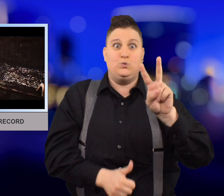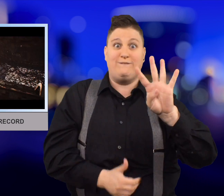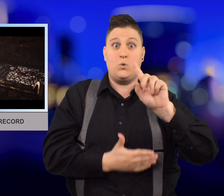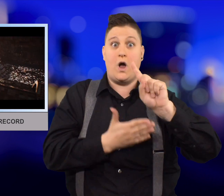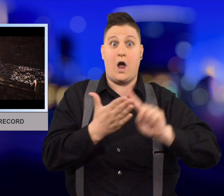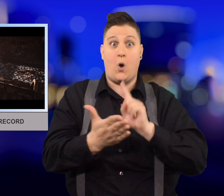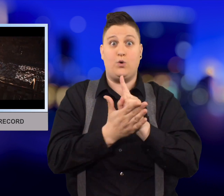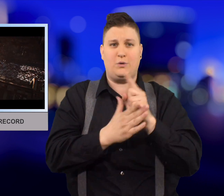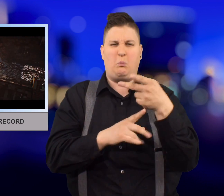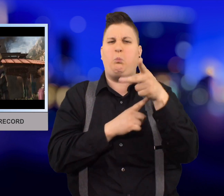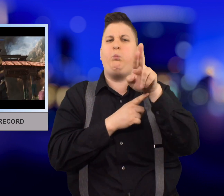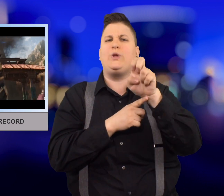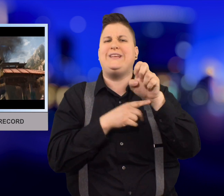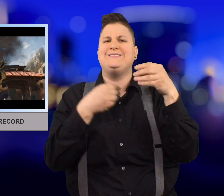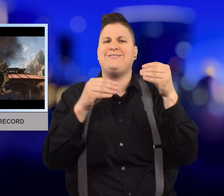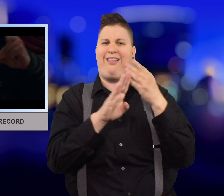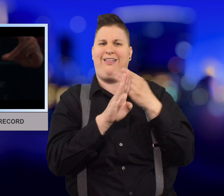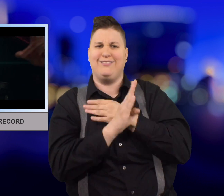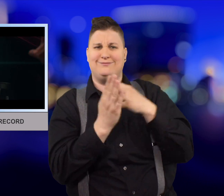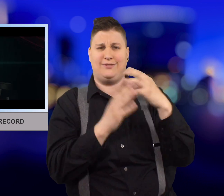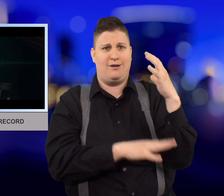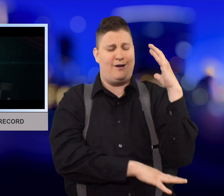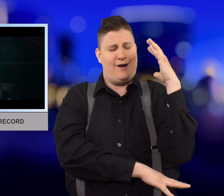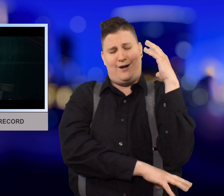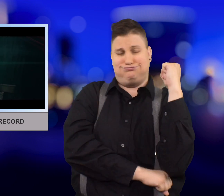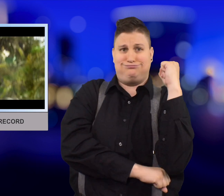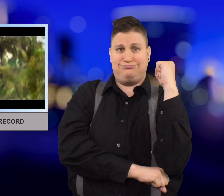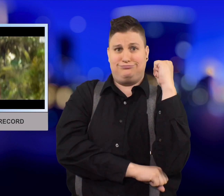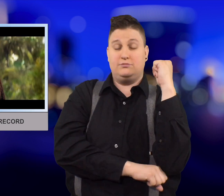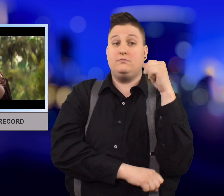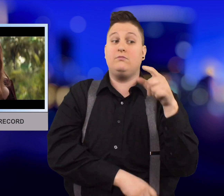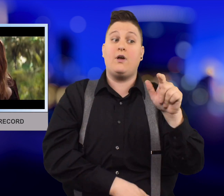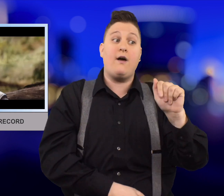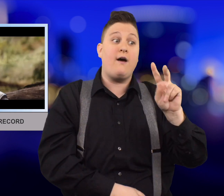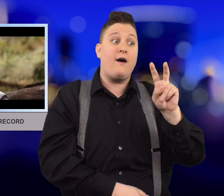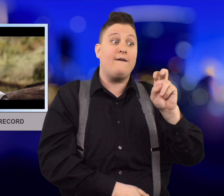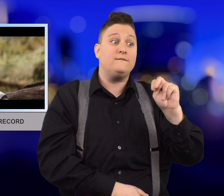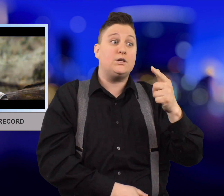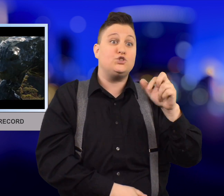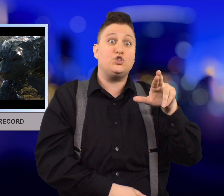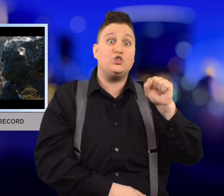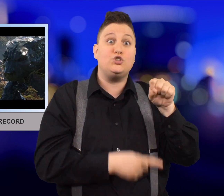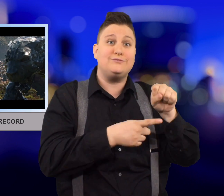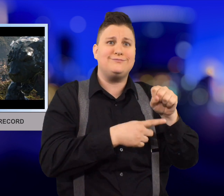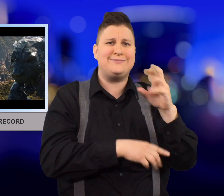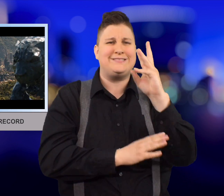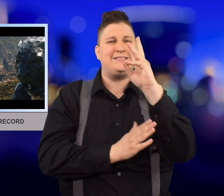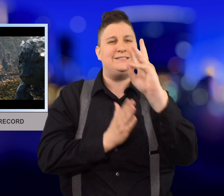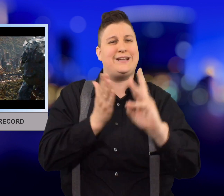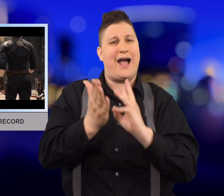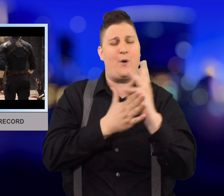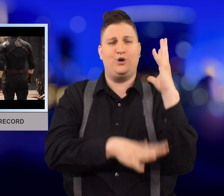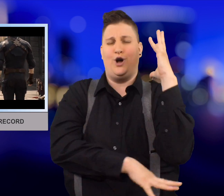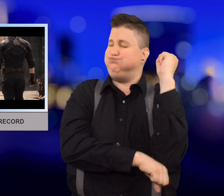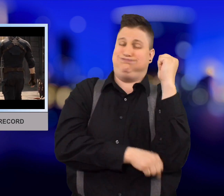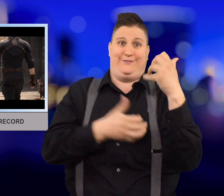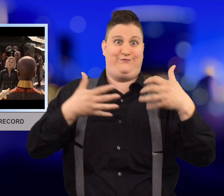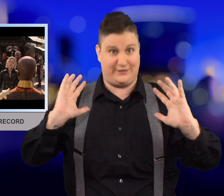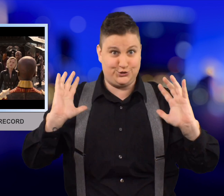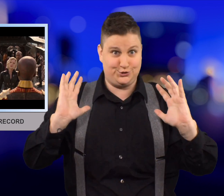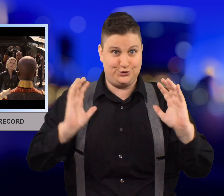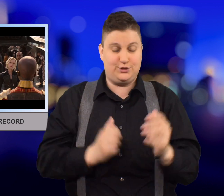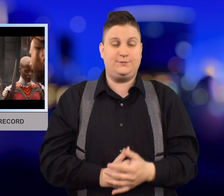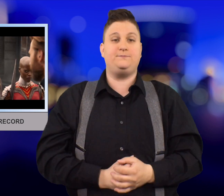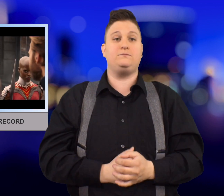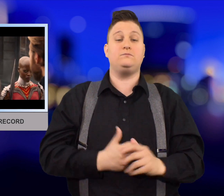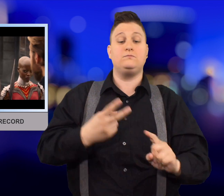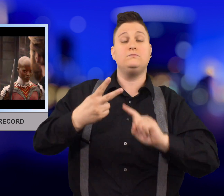for fastest selling superhero movie in the first 24 hours of presales.